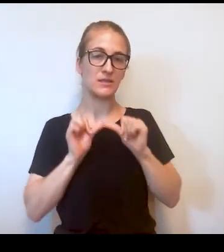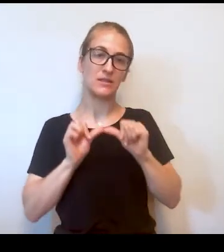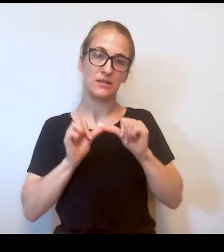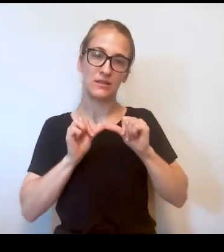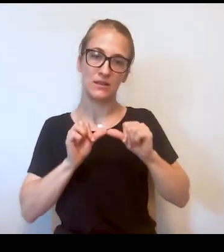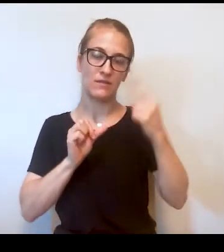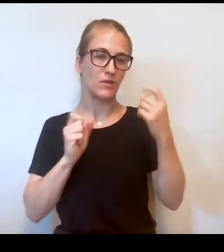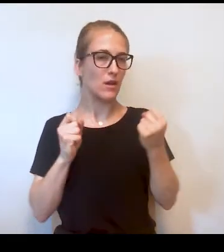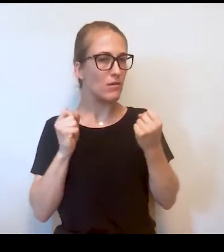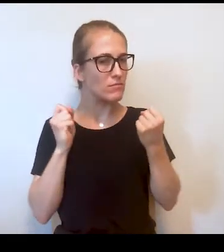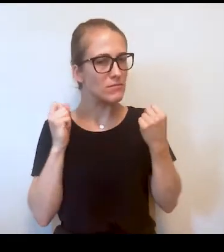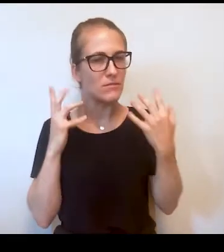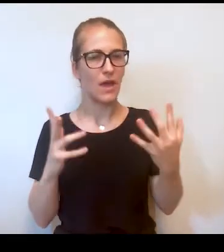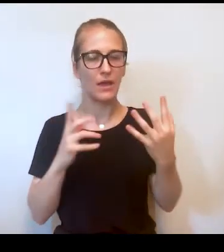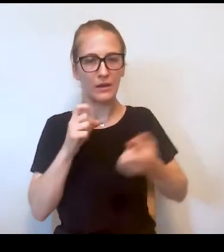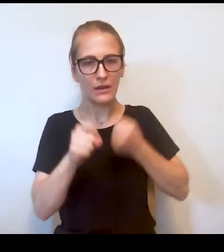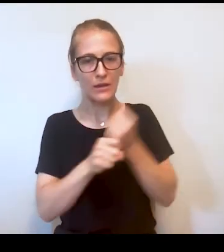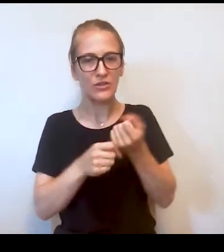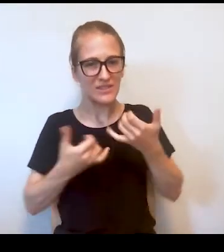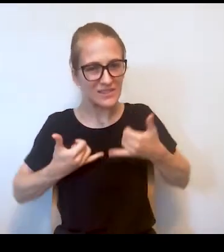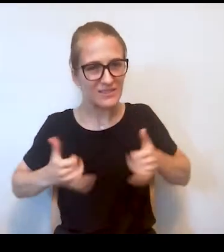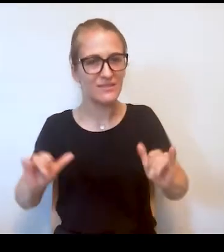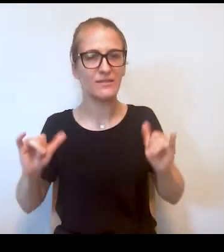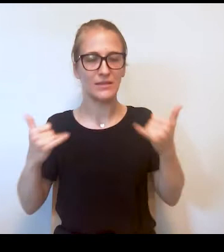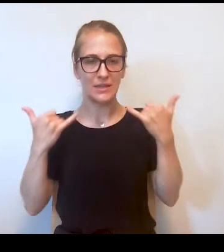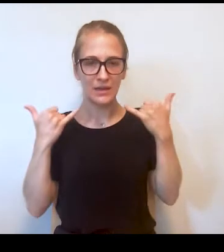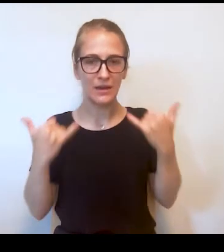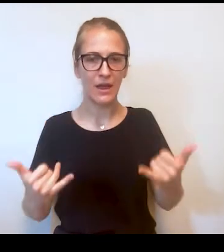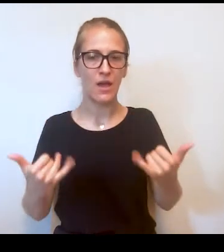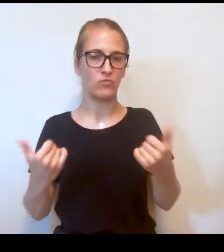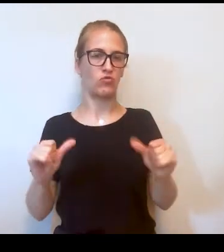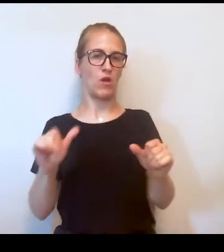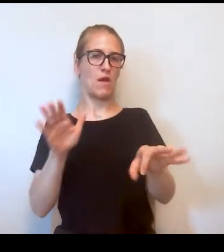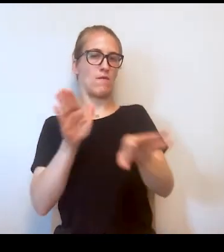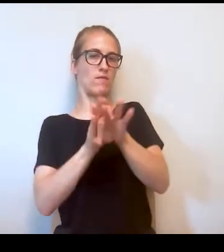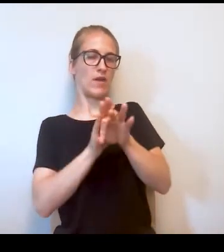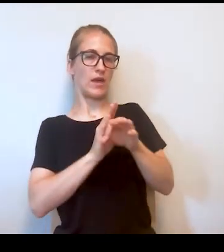and are still continuing now to try to find genetic factors